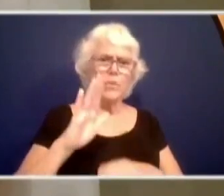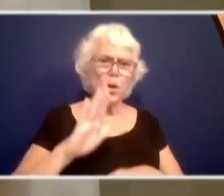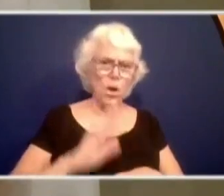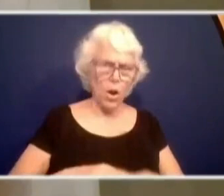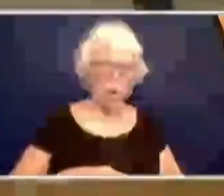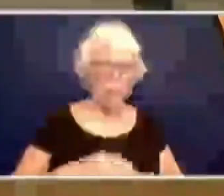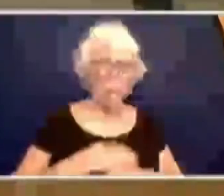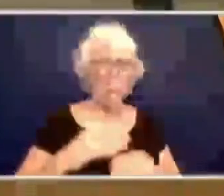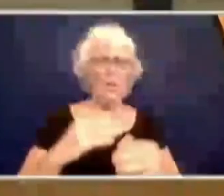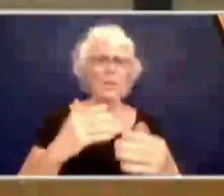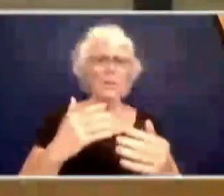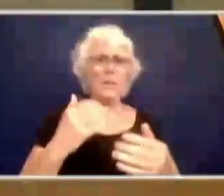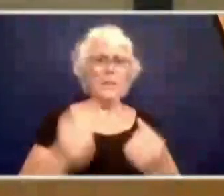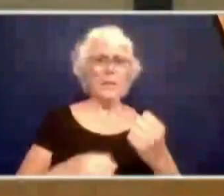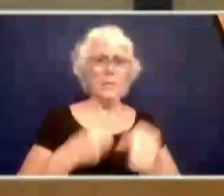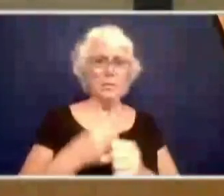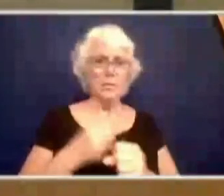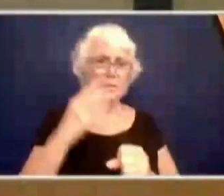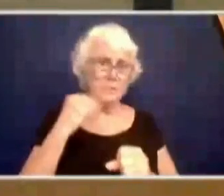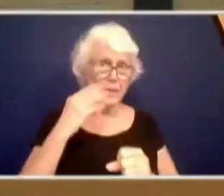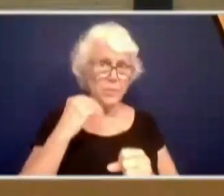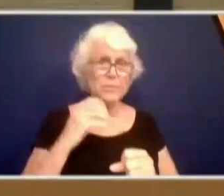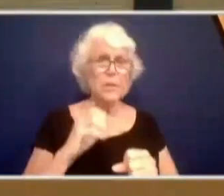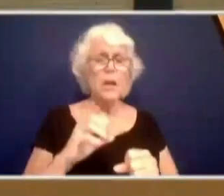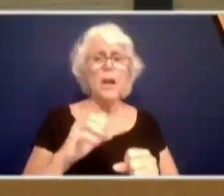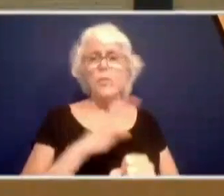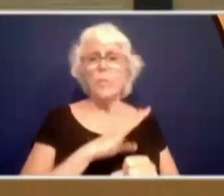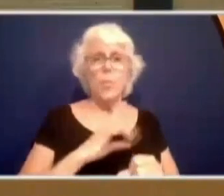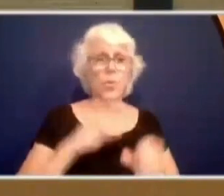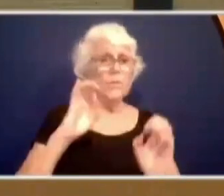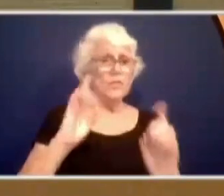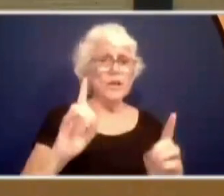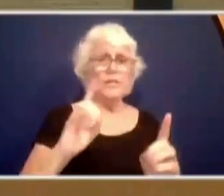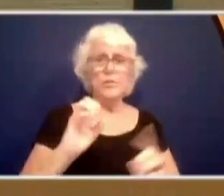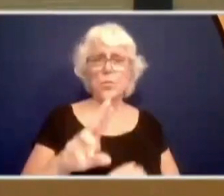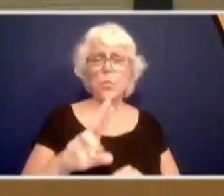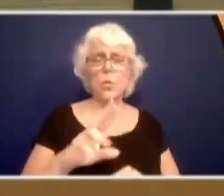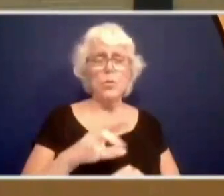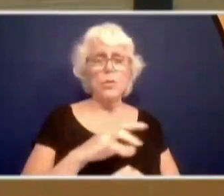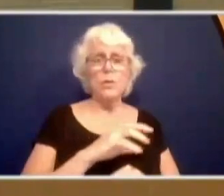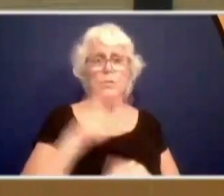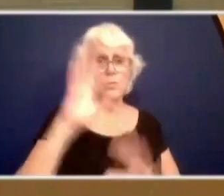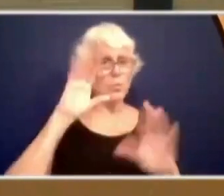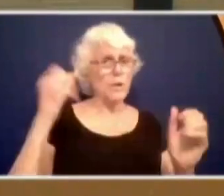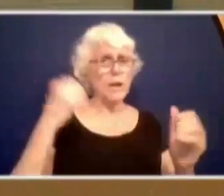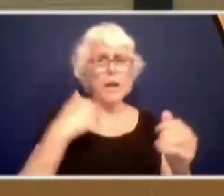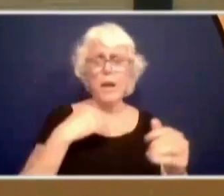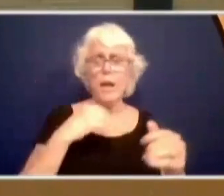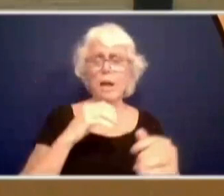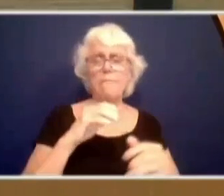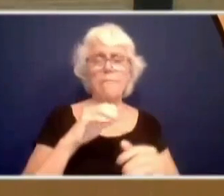The Board of Education or the superintendent has the authority to commit future boards or future budgets.